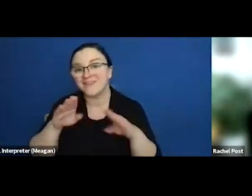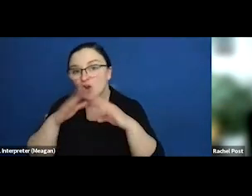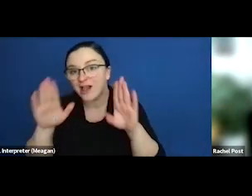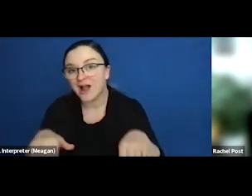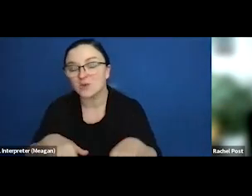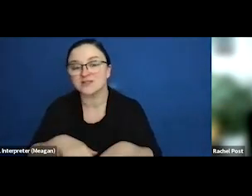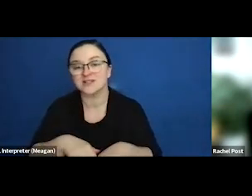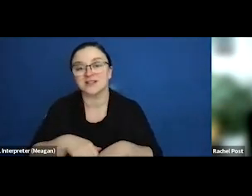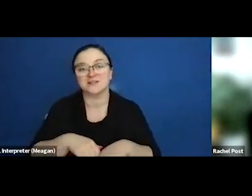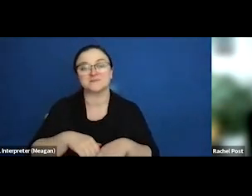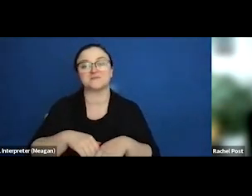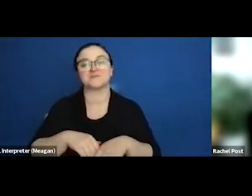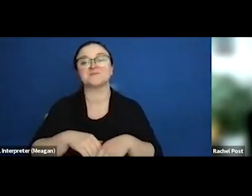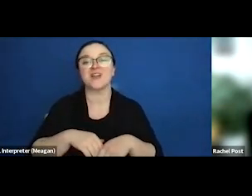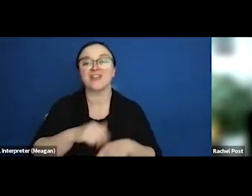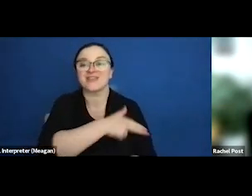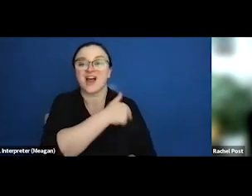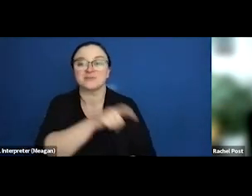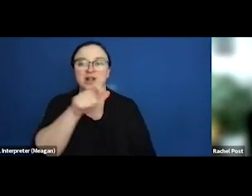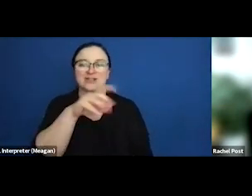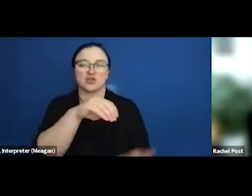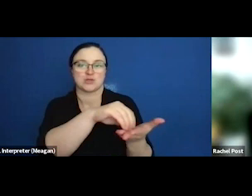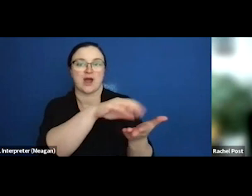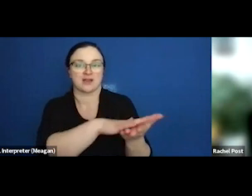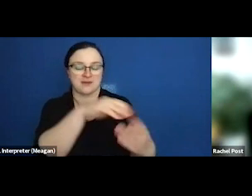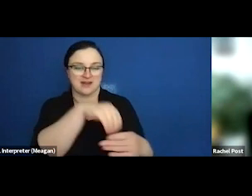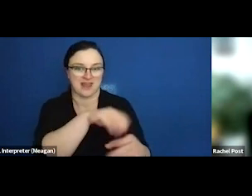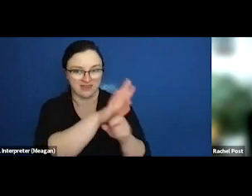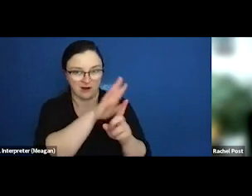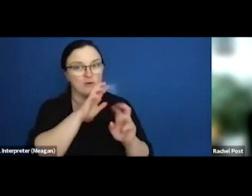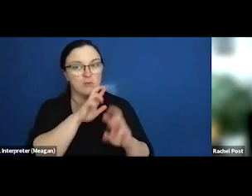And then the hospital has to document in the report that...